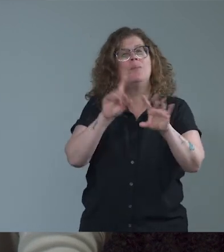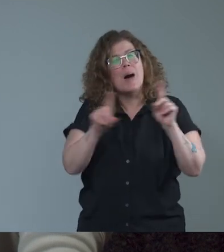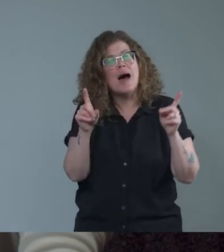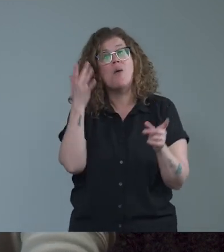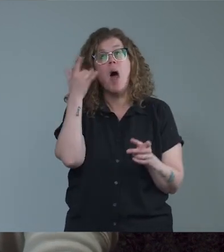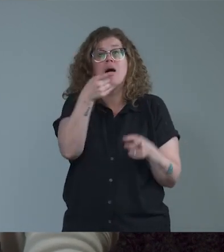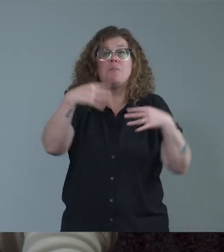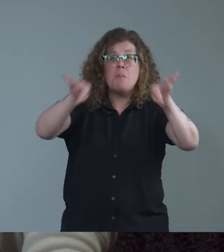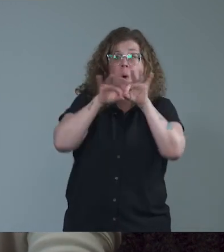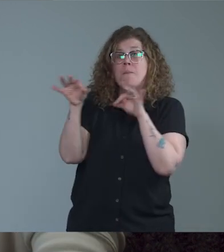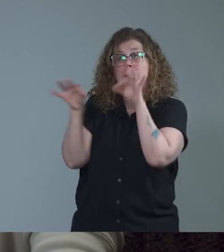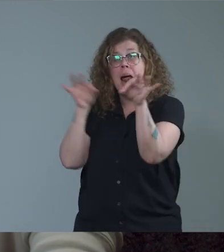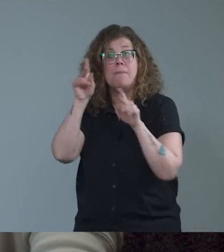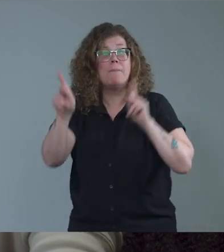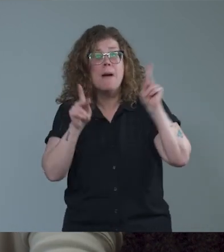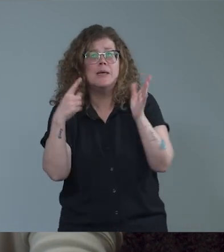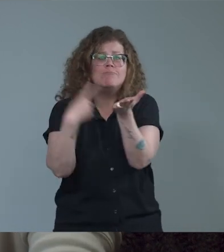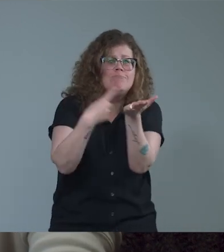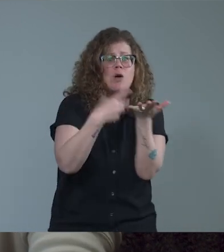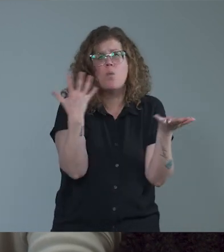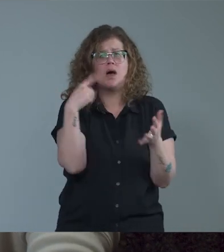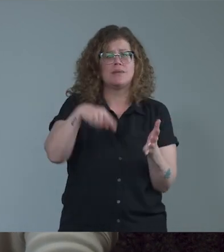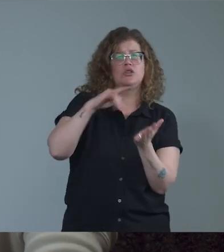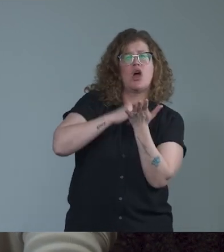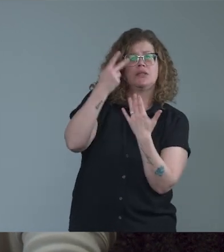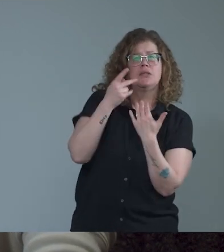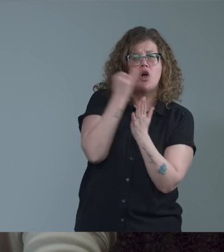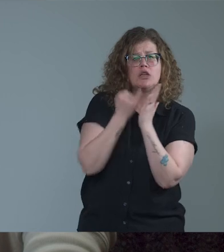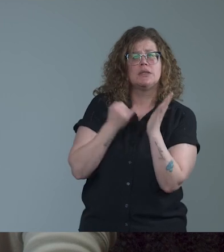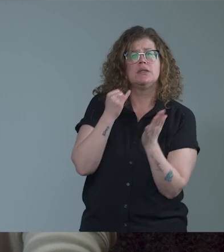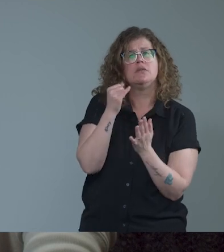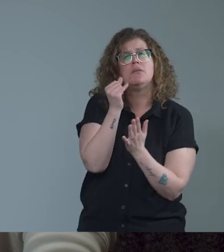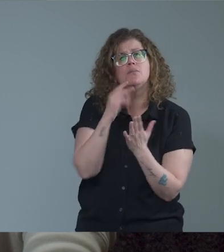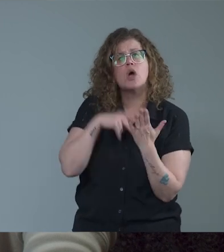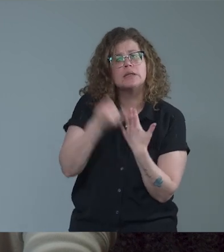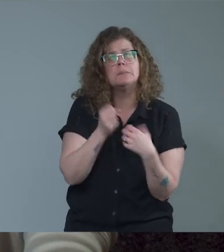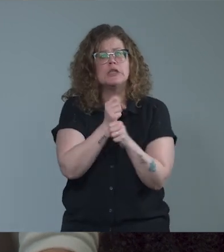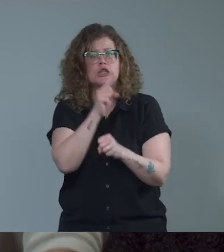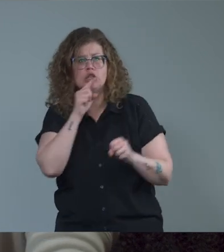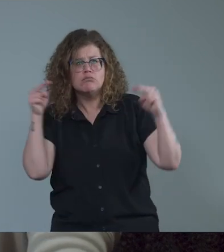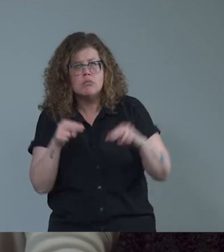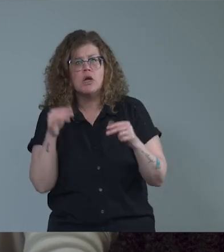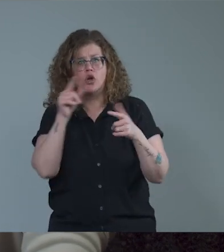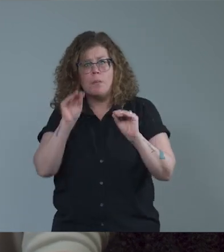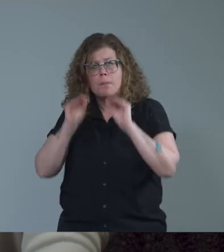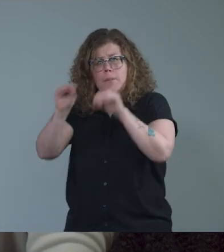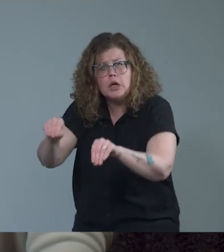you can't be too stubborn. And when it comes to those details, they do matter. And it's best to work with people and just ask questions. Or pick